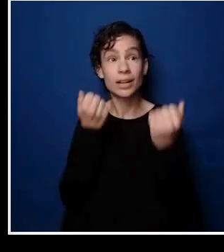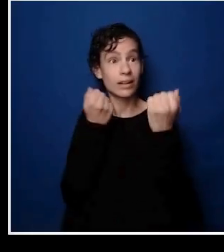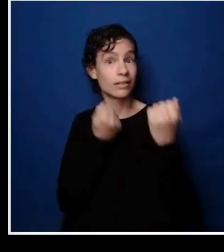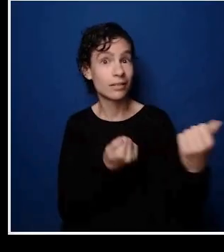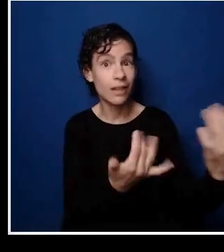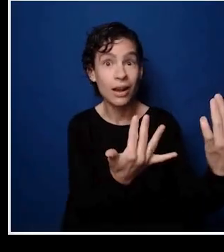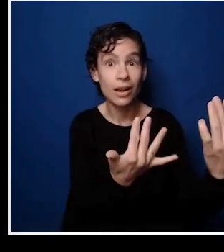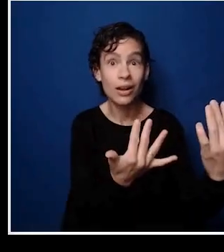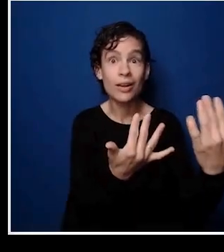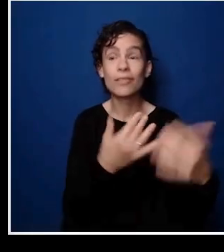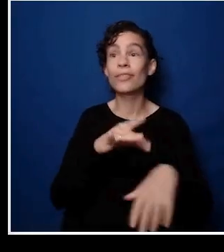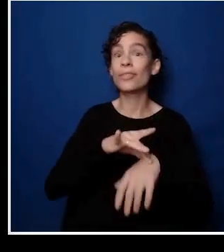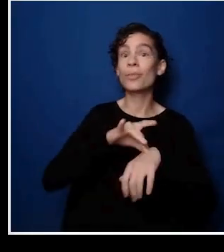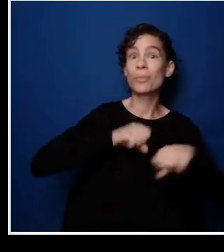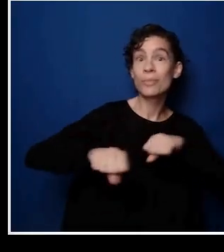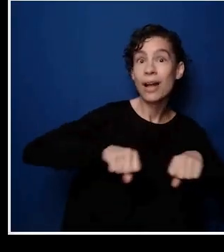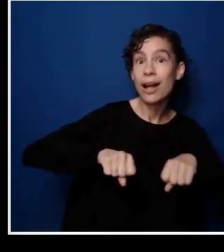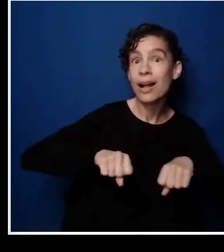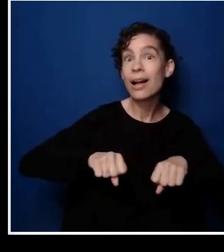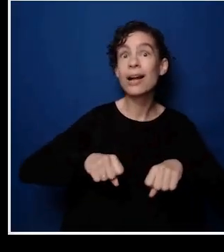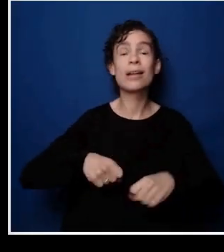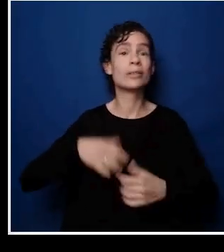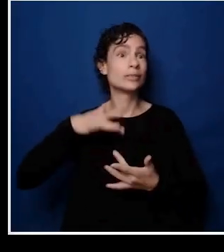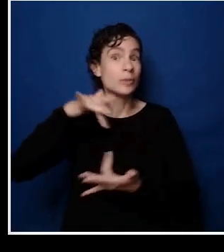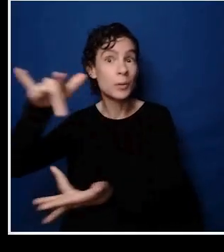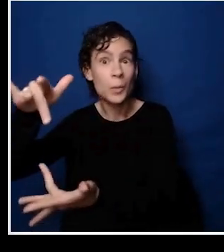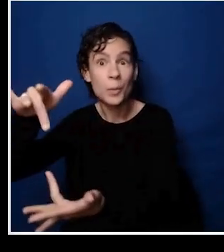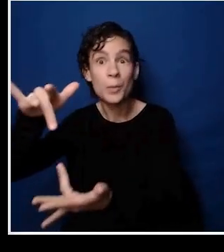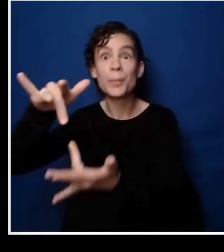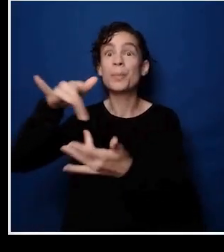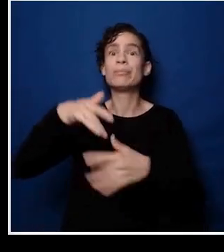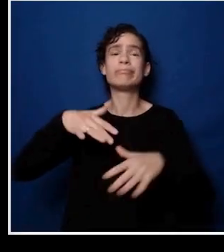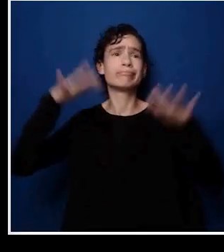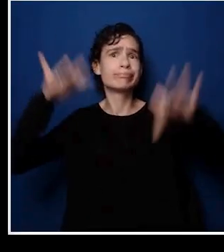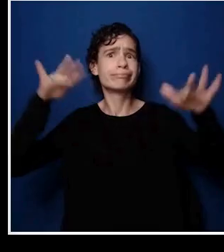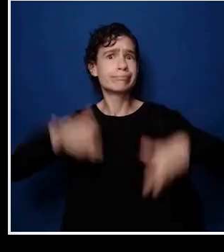fires, earthquakes, tornados, blizzards,